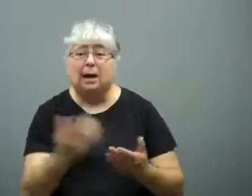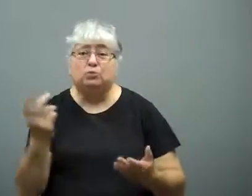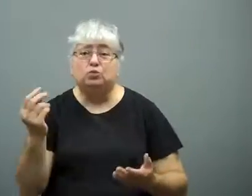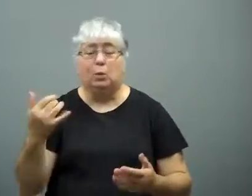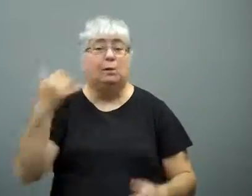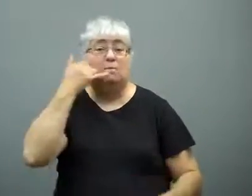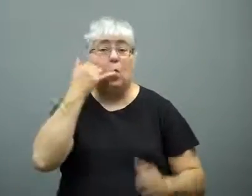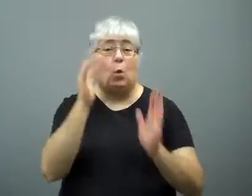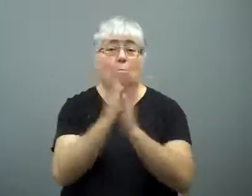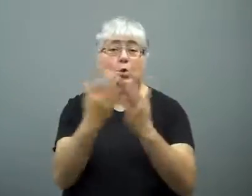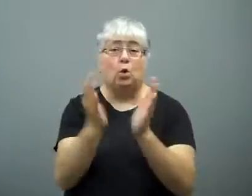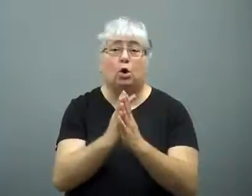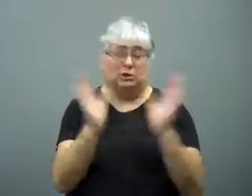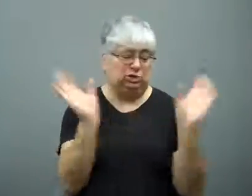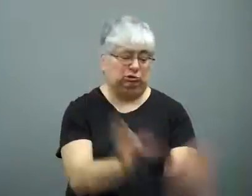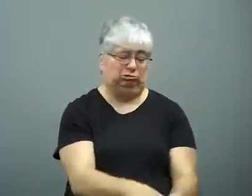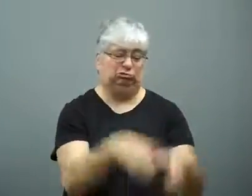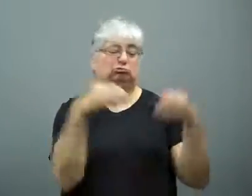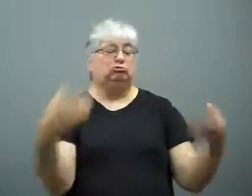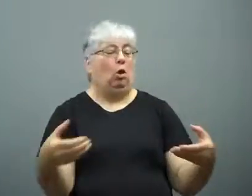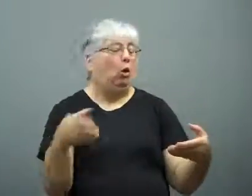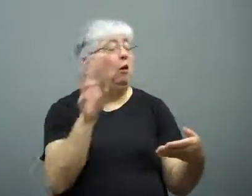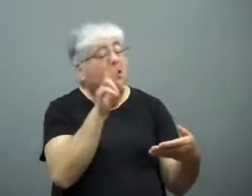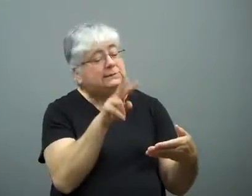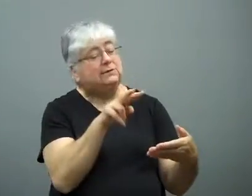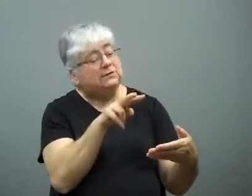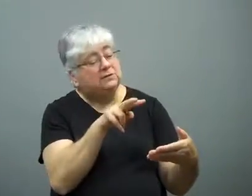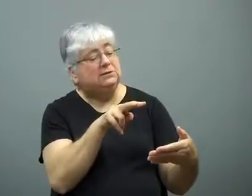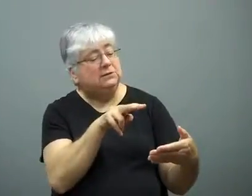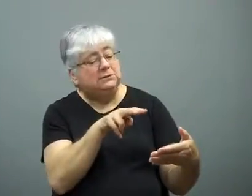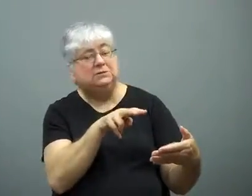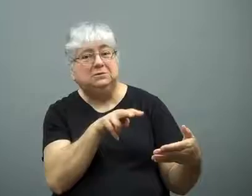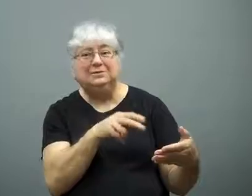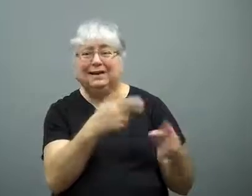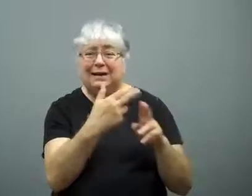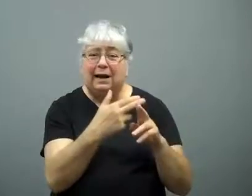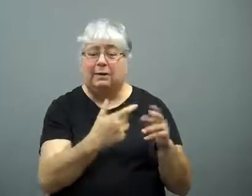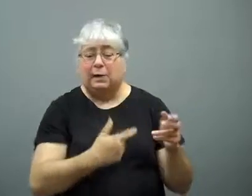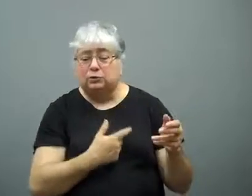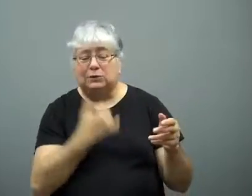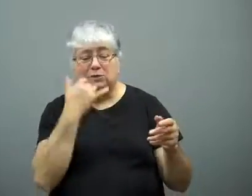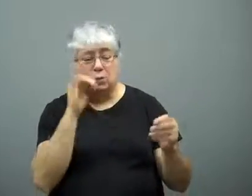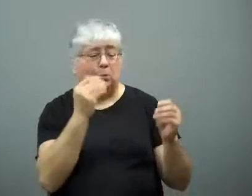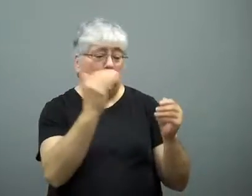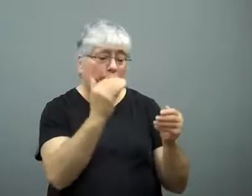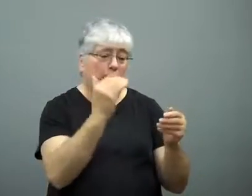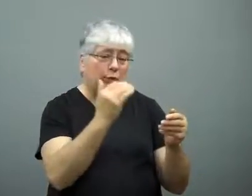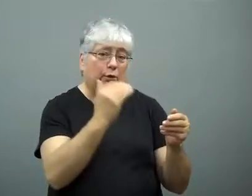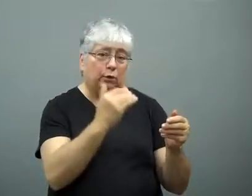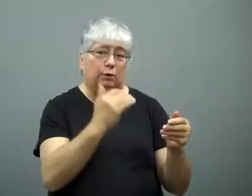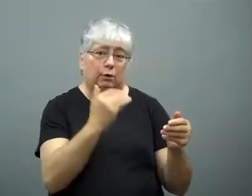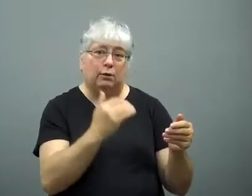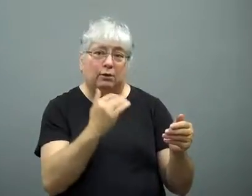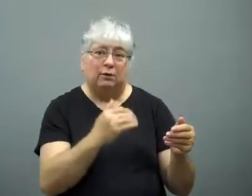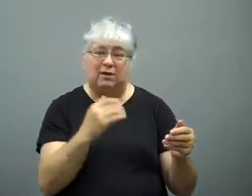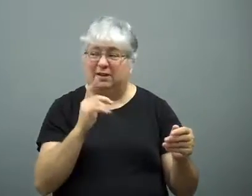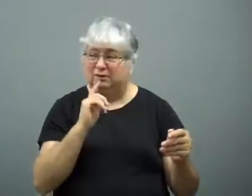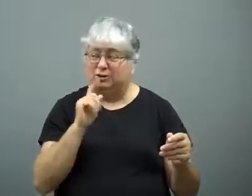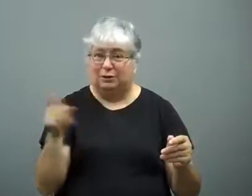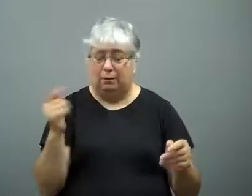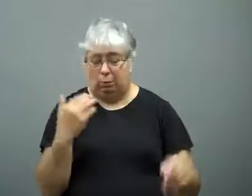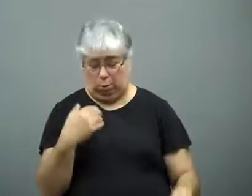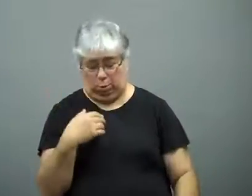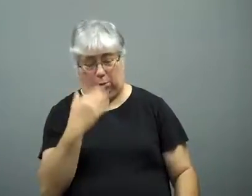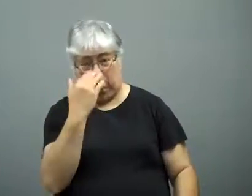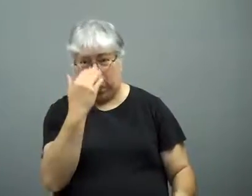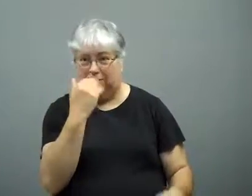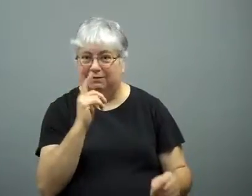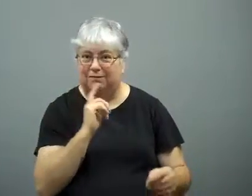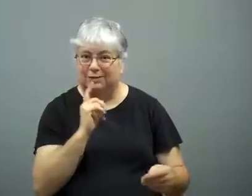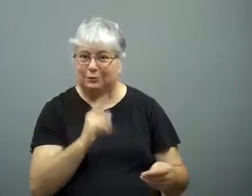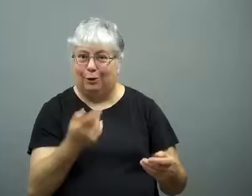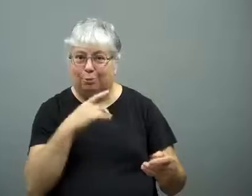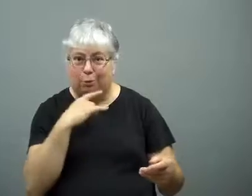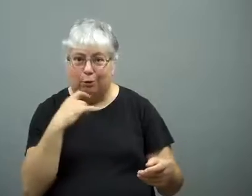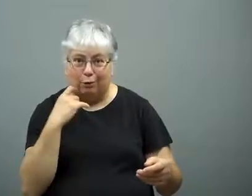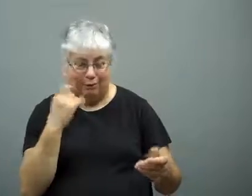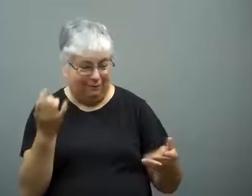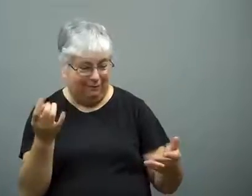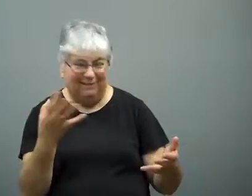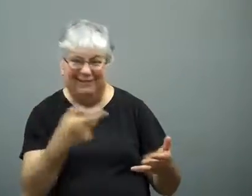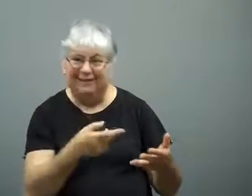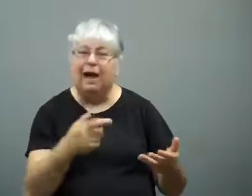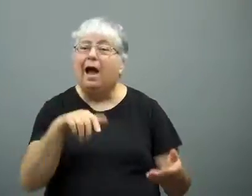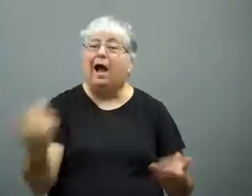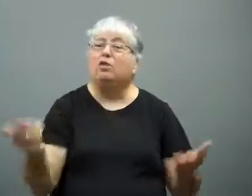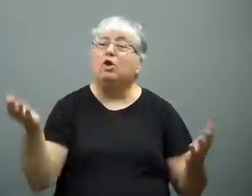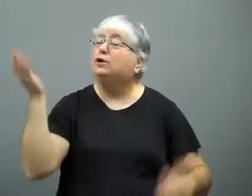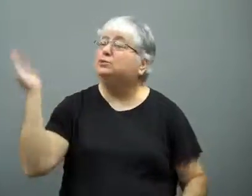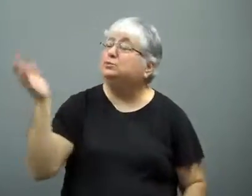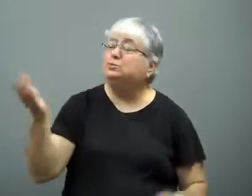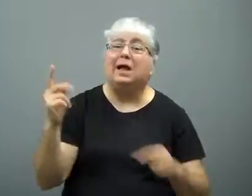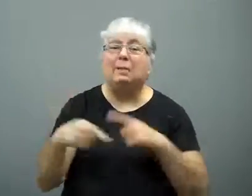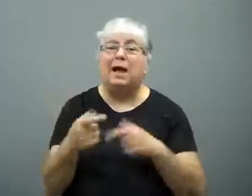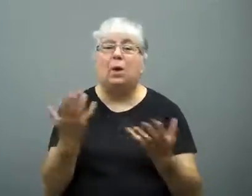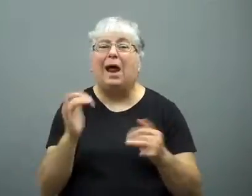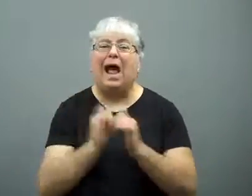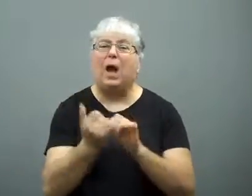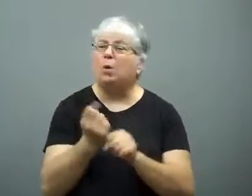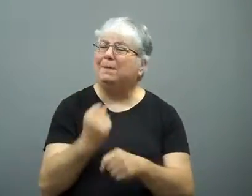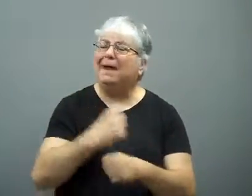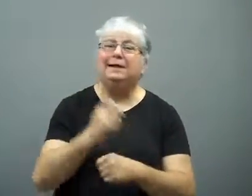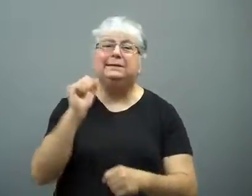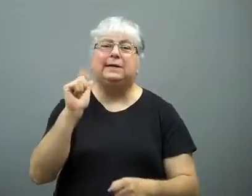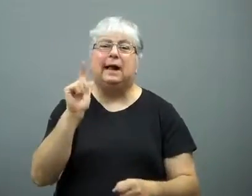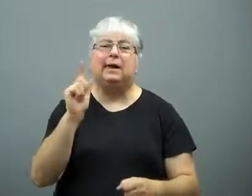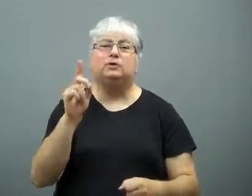Some will read pages out of the phone book. I'm sure that puts people to sleep!